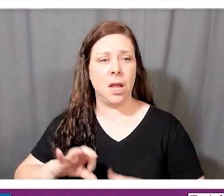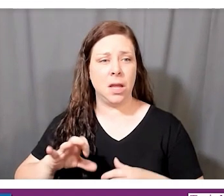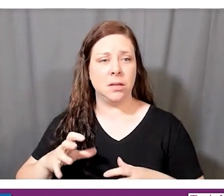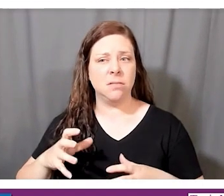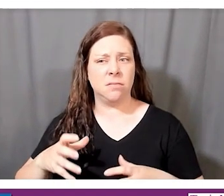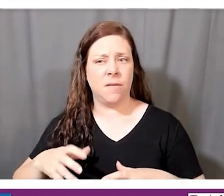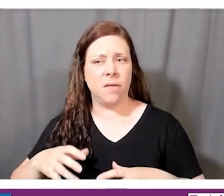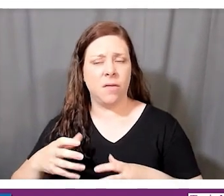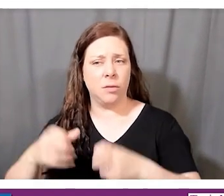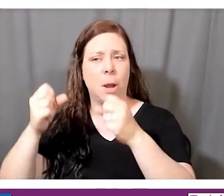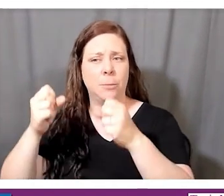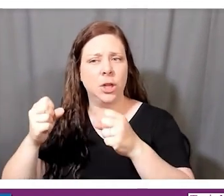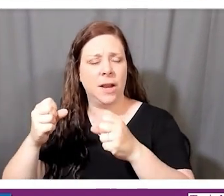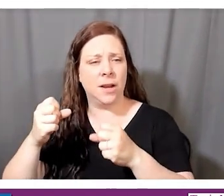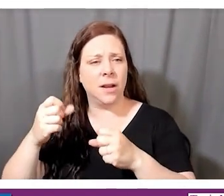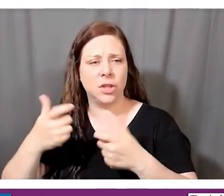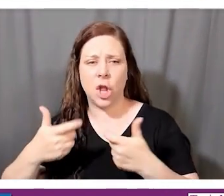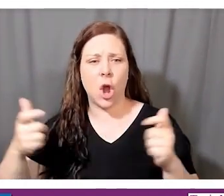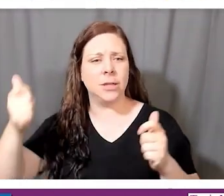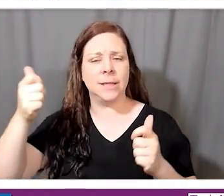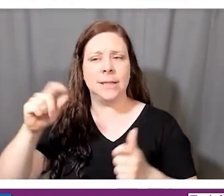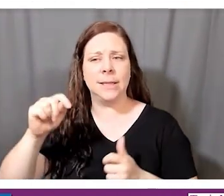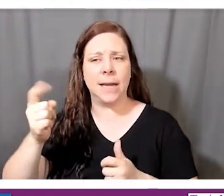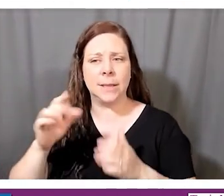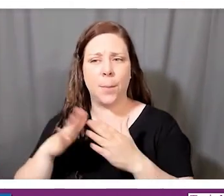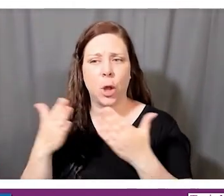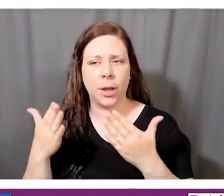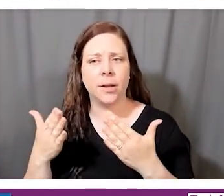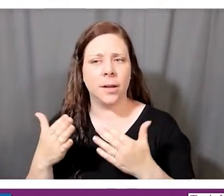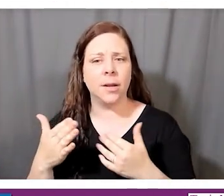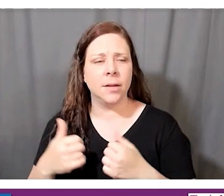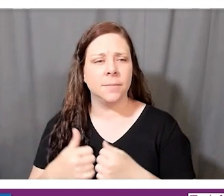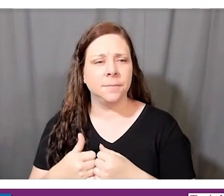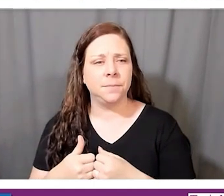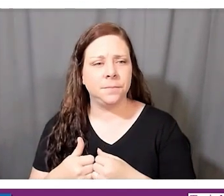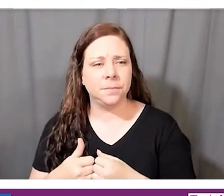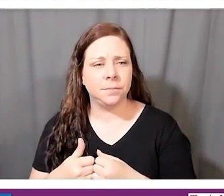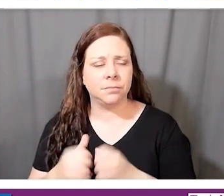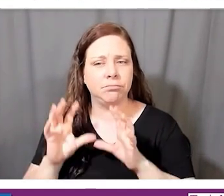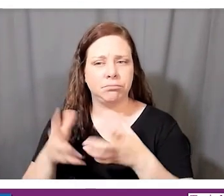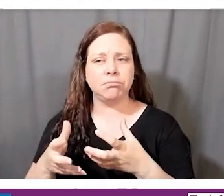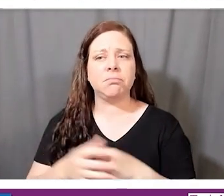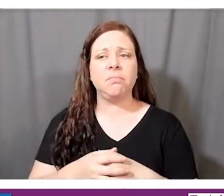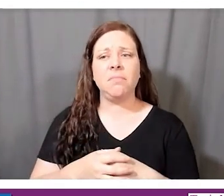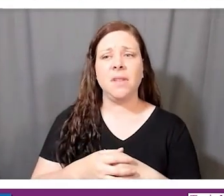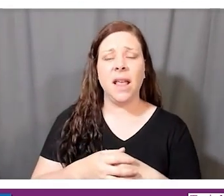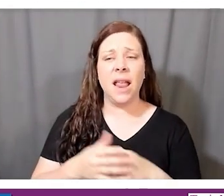And, you know, does it seem like pushing the scales more toward accessible content is having a positive impact?